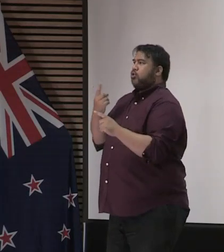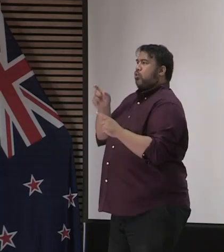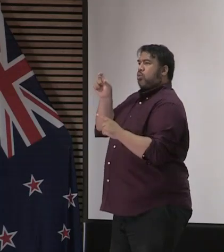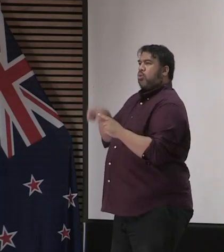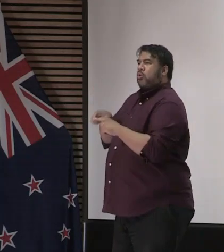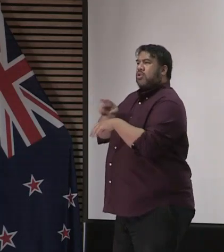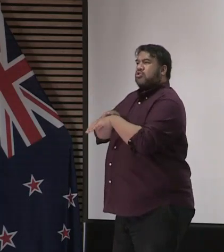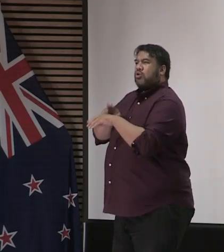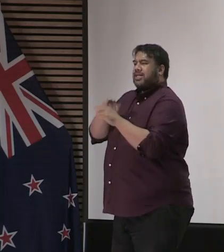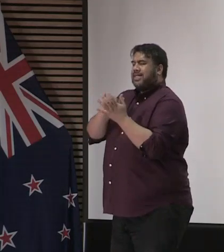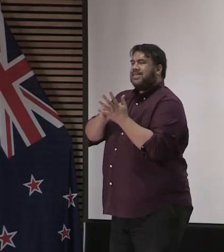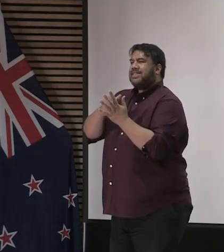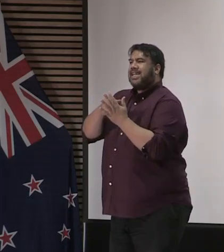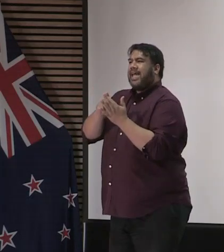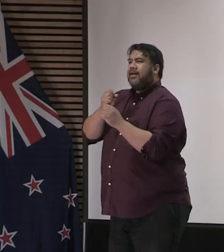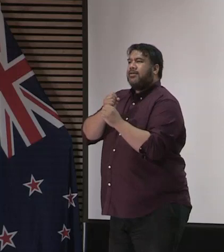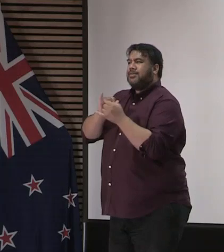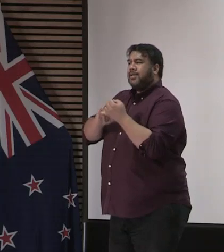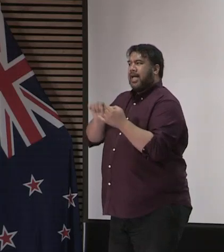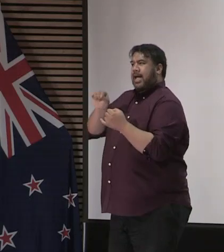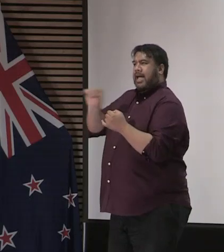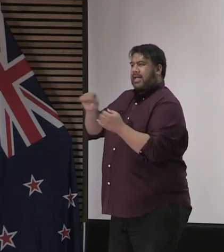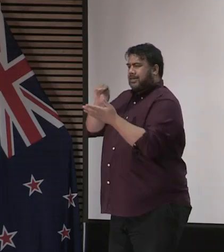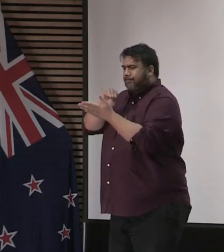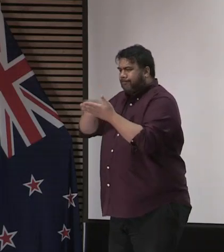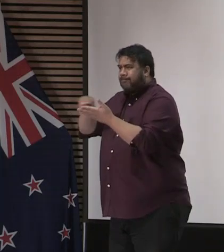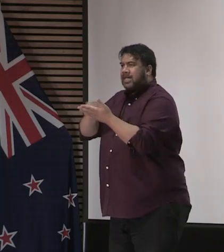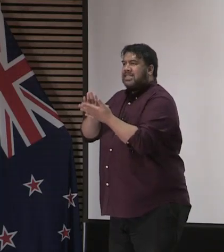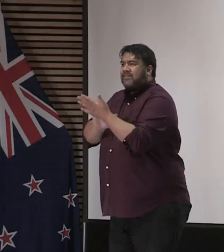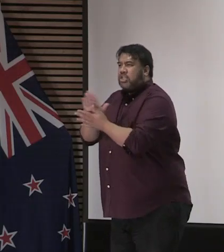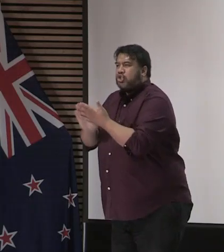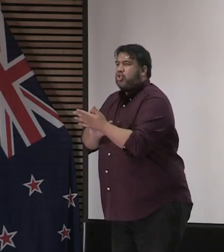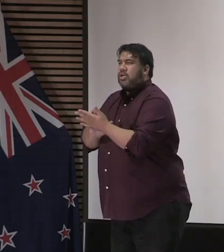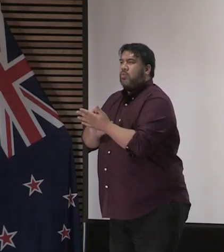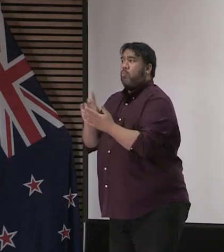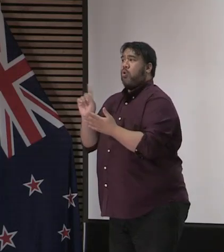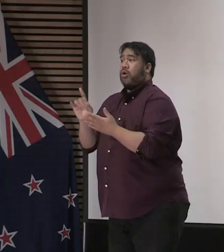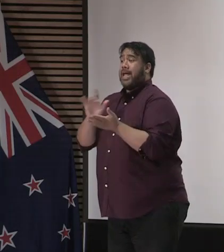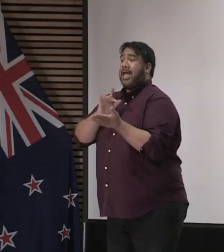And I just want to refer back to Professor Sir David Skegg's